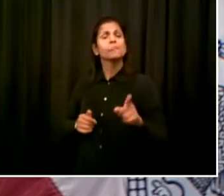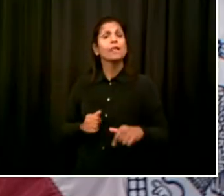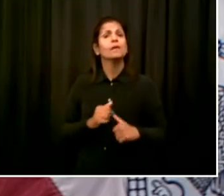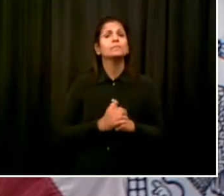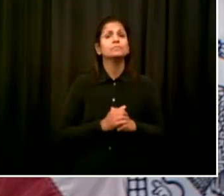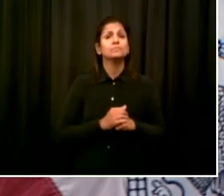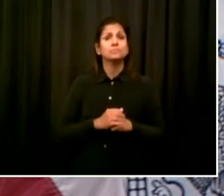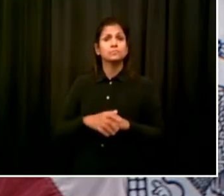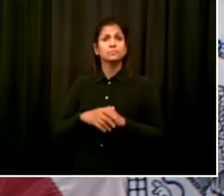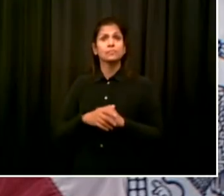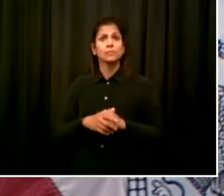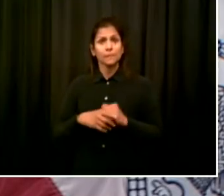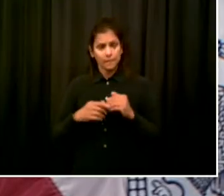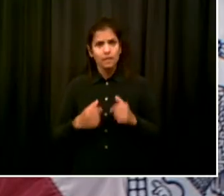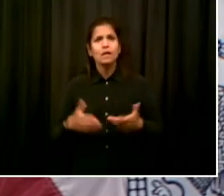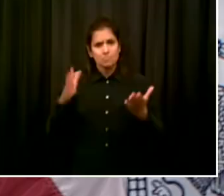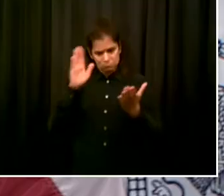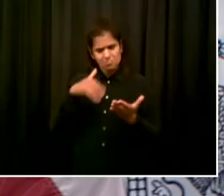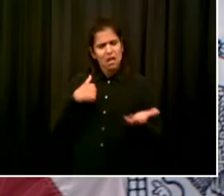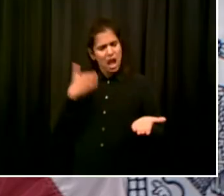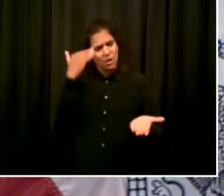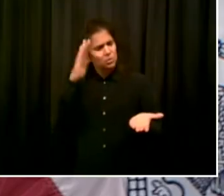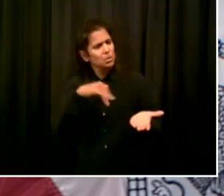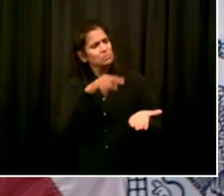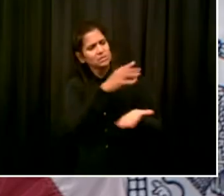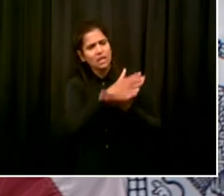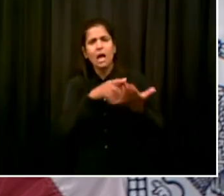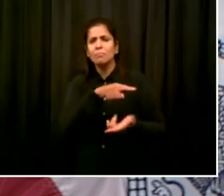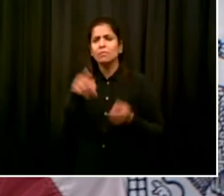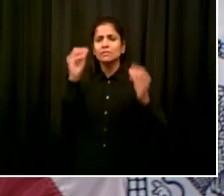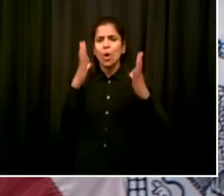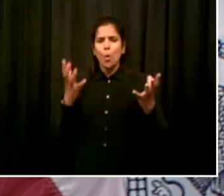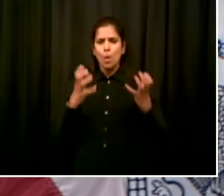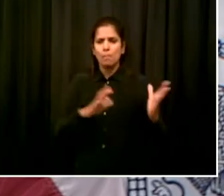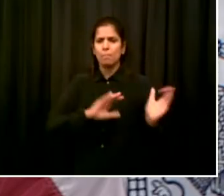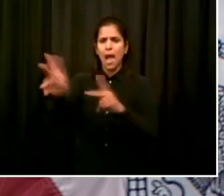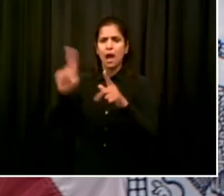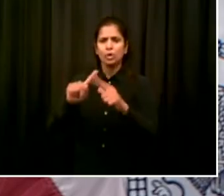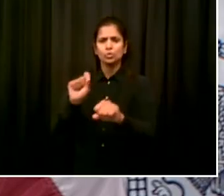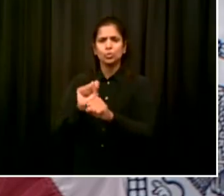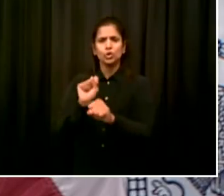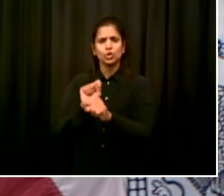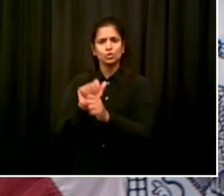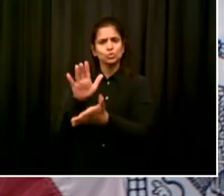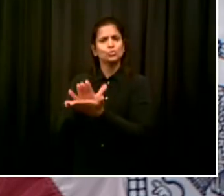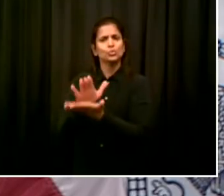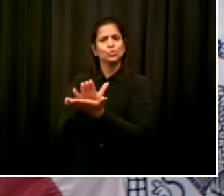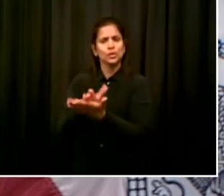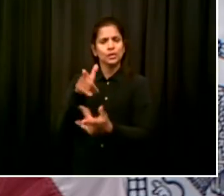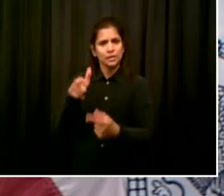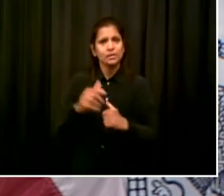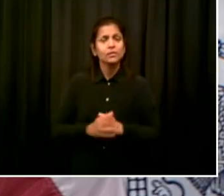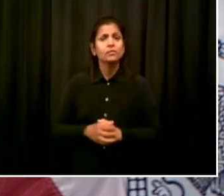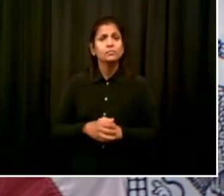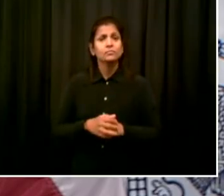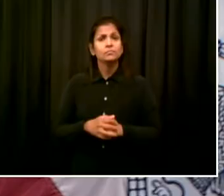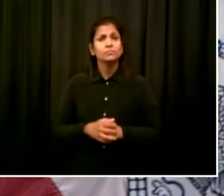YOU'RE GOING TO SEE THE VAST MAJORITY WHO ARE HEALTHY WILL WANT TO BE AT THEIR OSPTS BECAUSE THEY WANT TO HELP THEIR KIDS MOVE